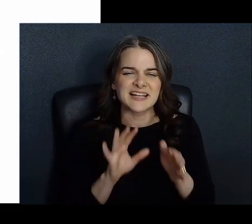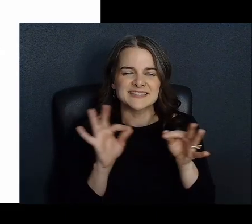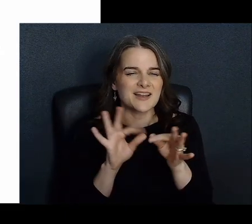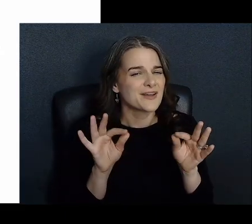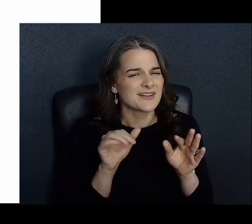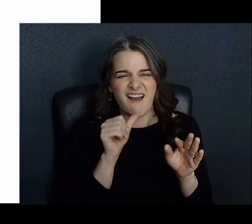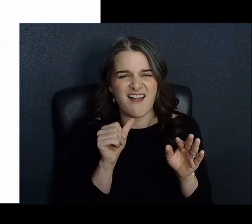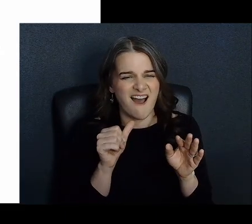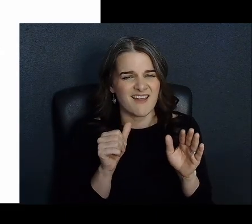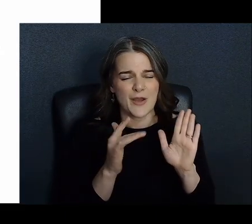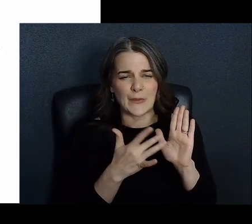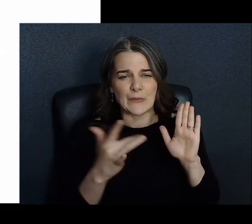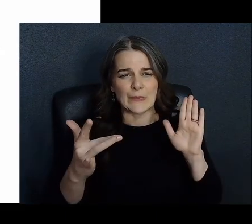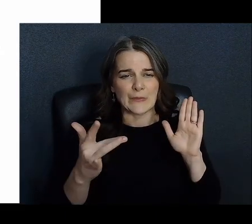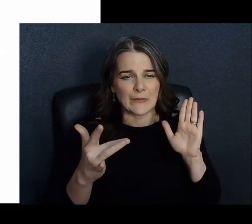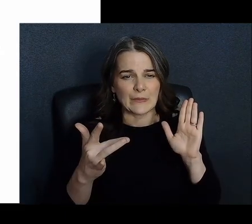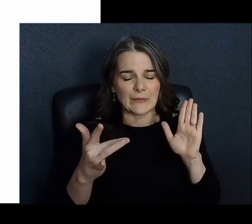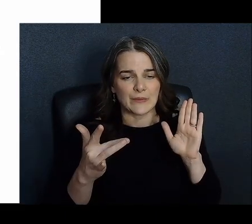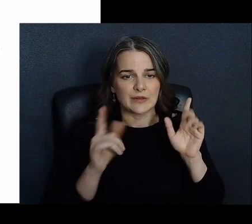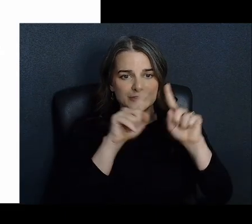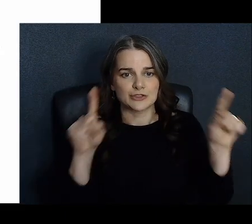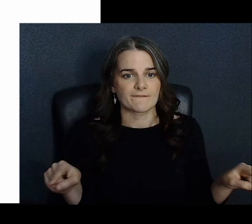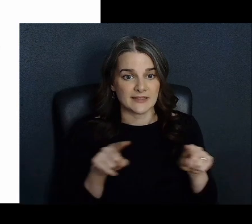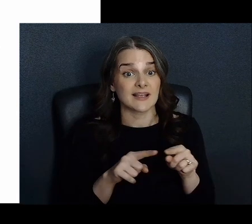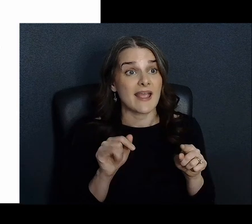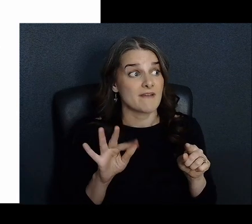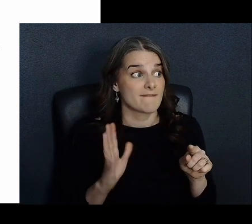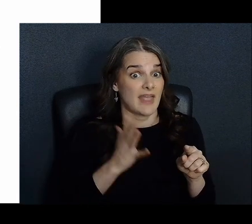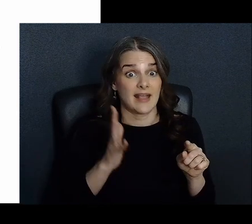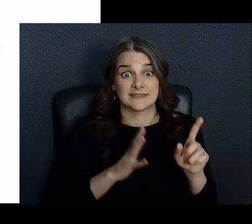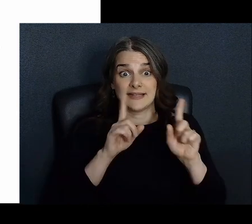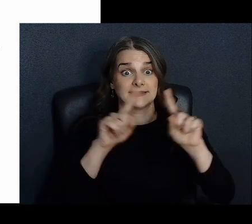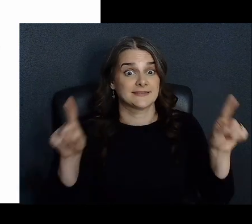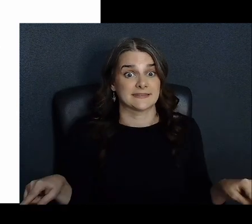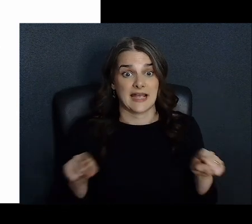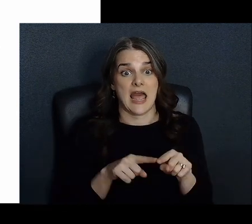So if you have a really fancy sign that it's in Cyrillic font,